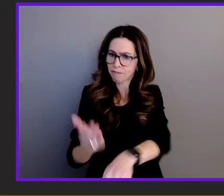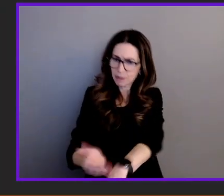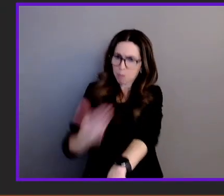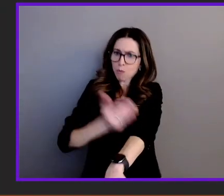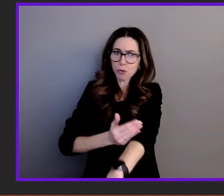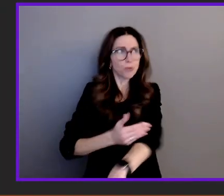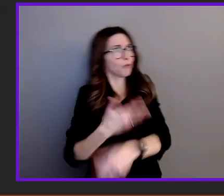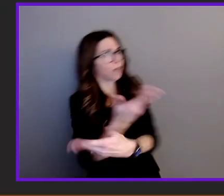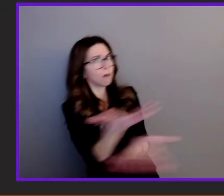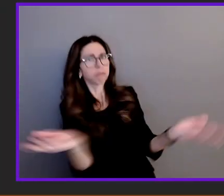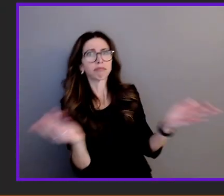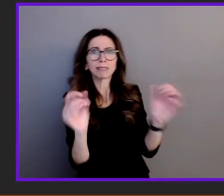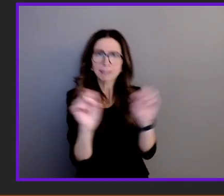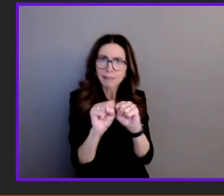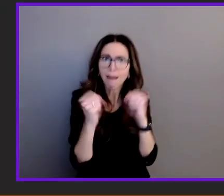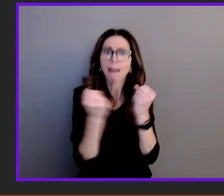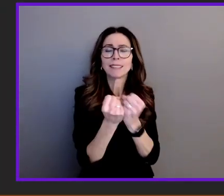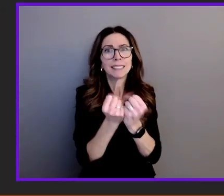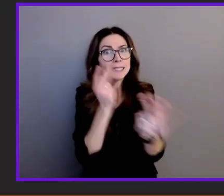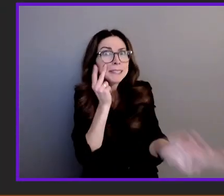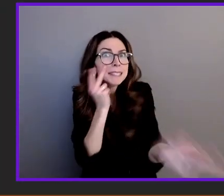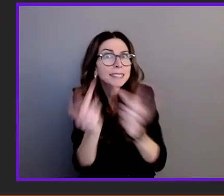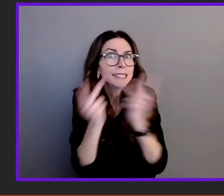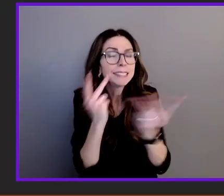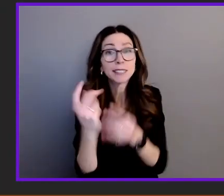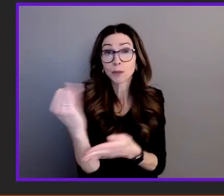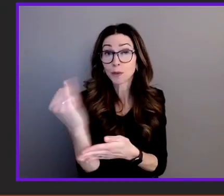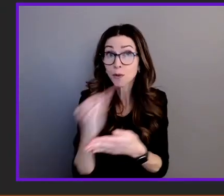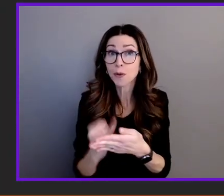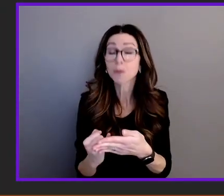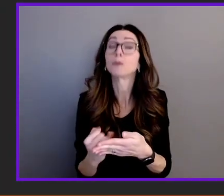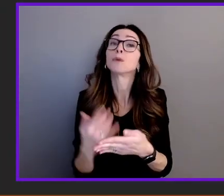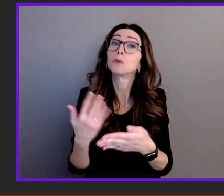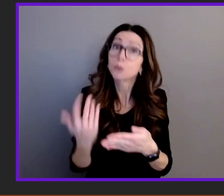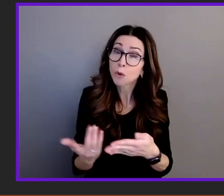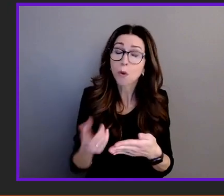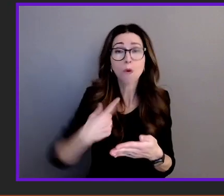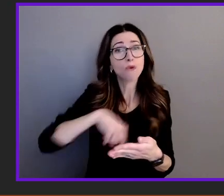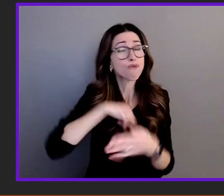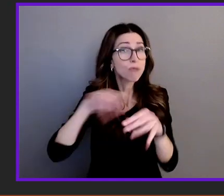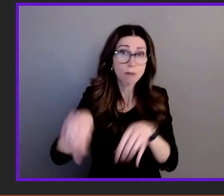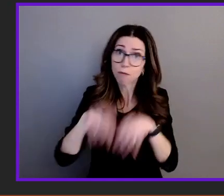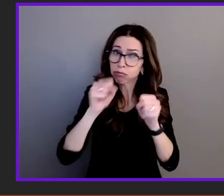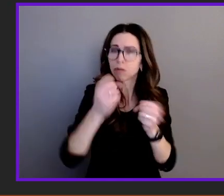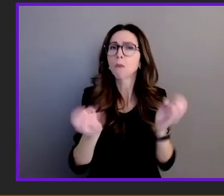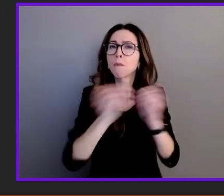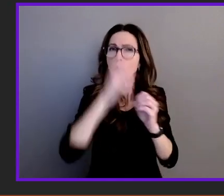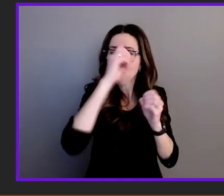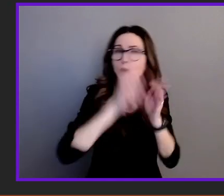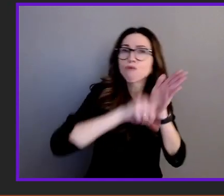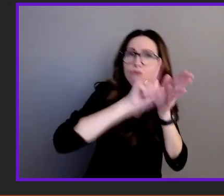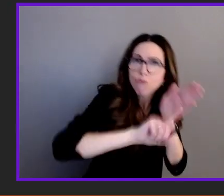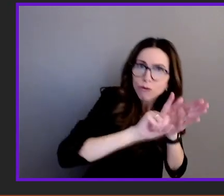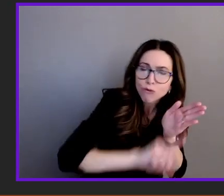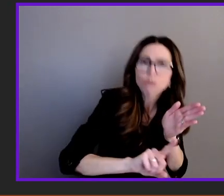we have also undertaken a research project on the value of public funding of the arts and Indigenous cultures.